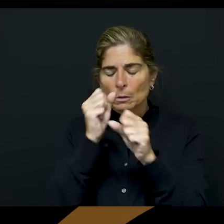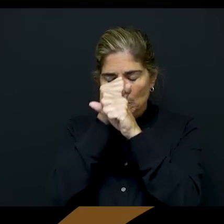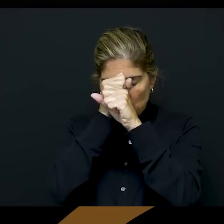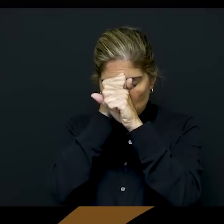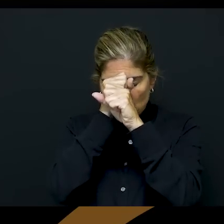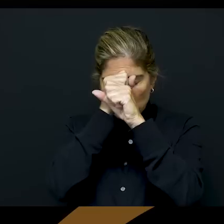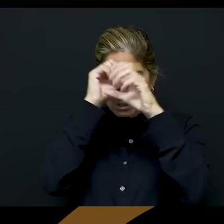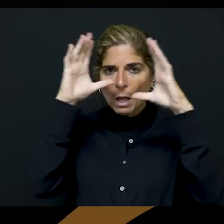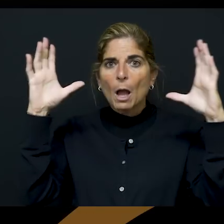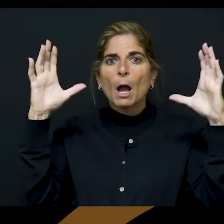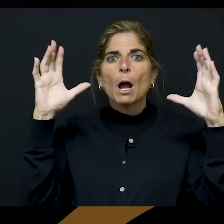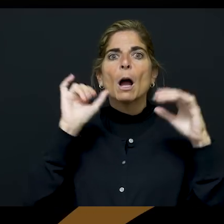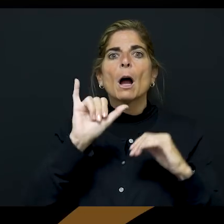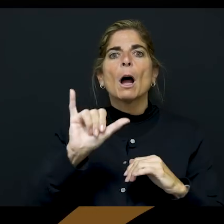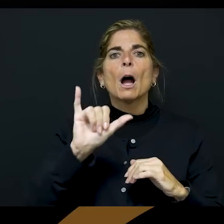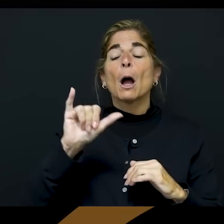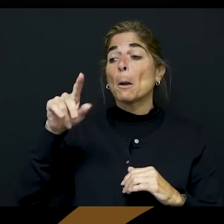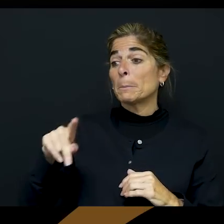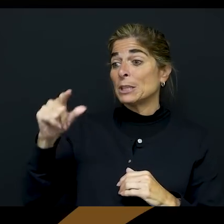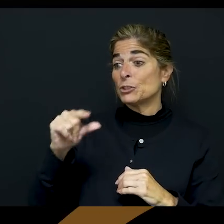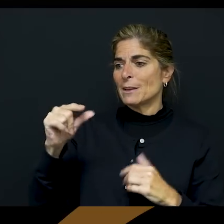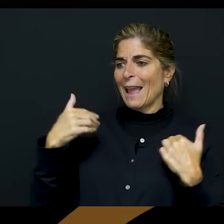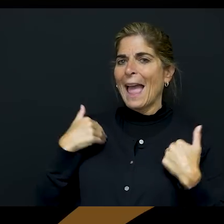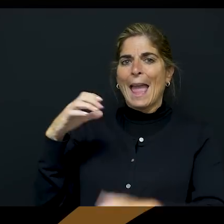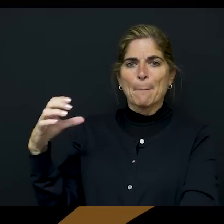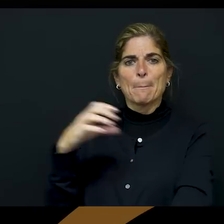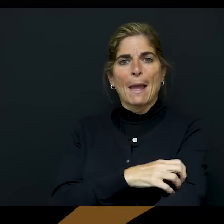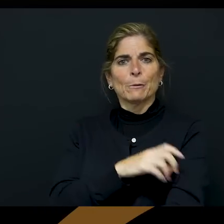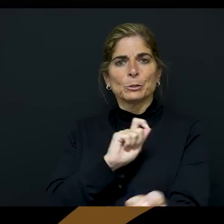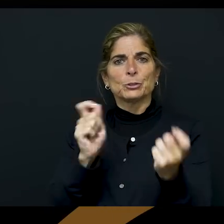Me working at P&G meant that I had the power to change things for the better.